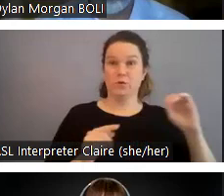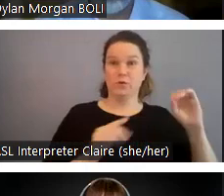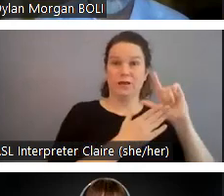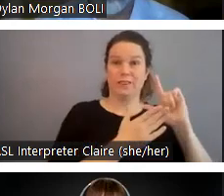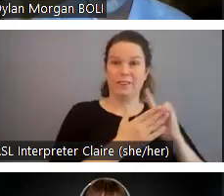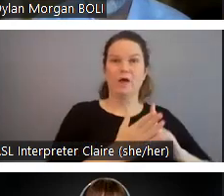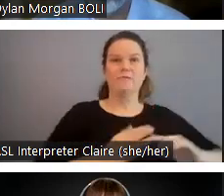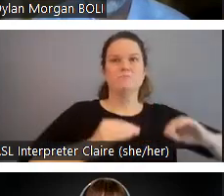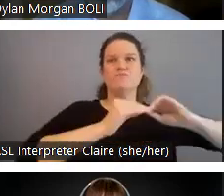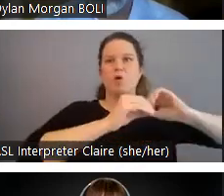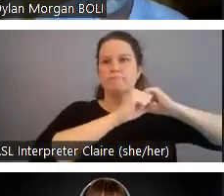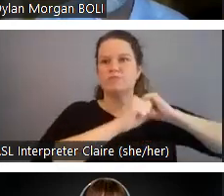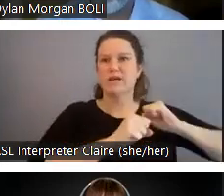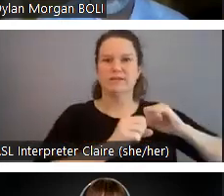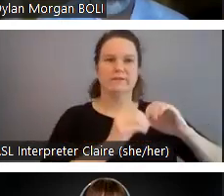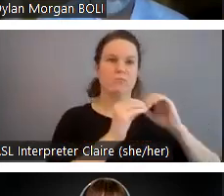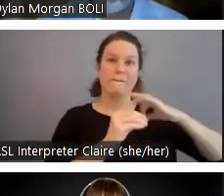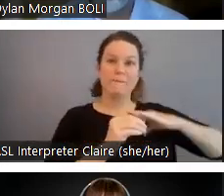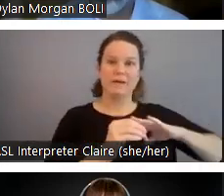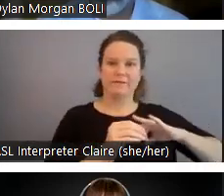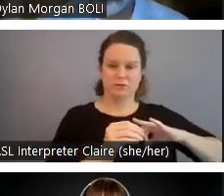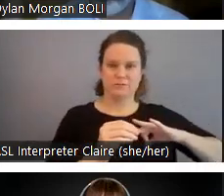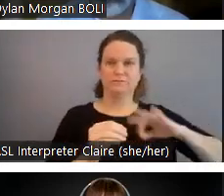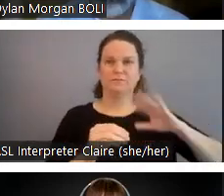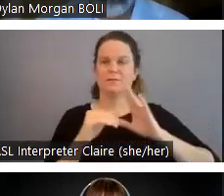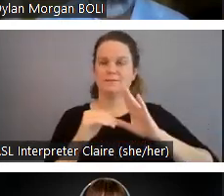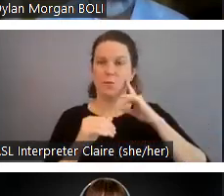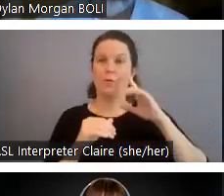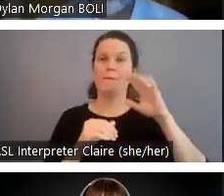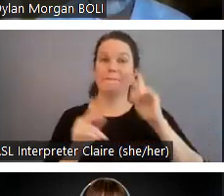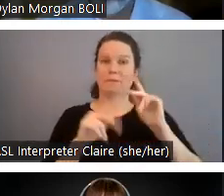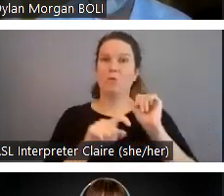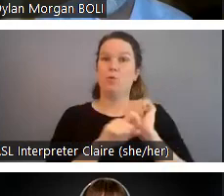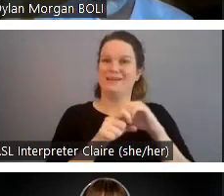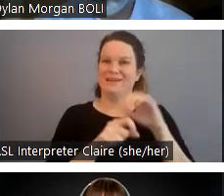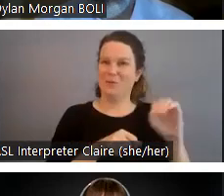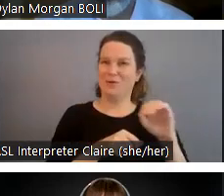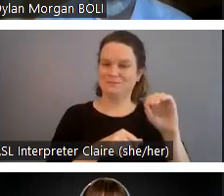protective, more beneficial for Oregon